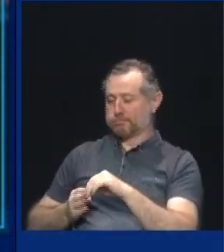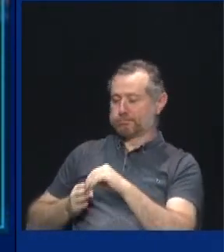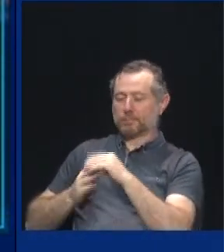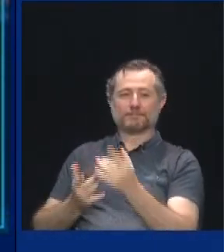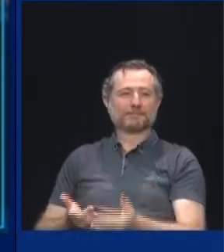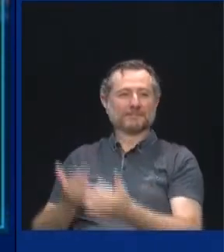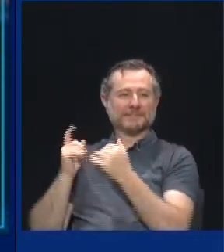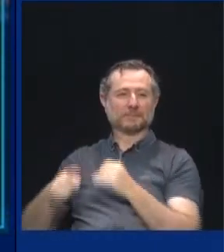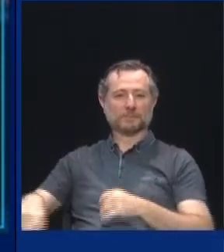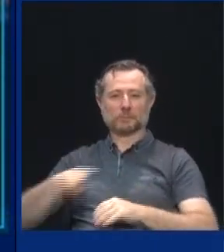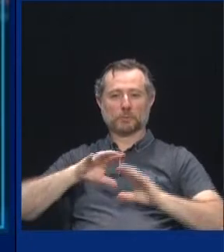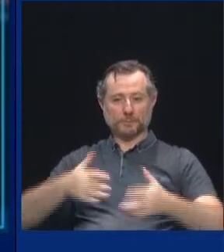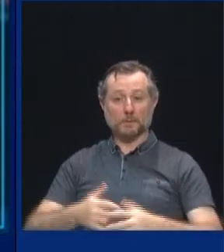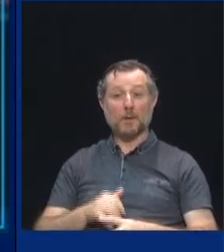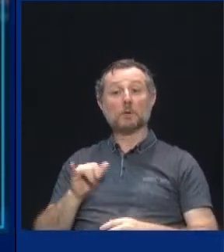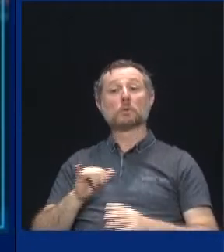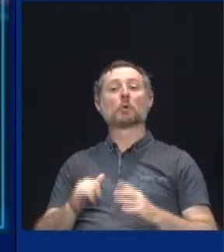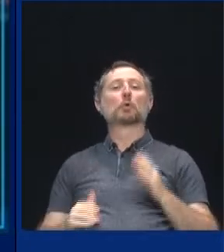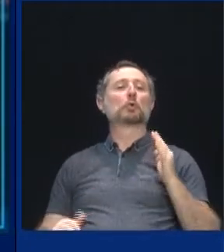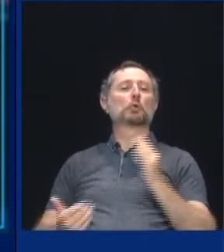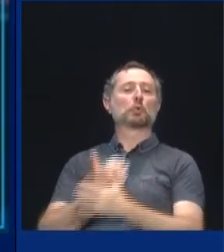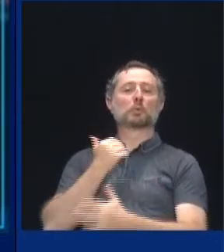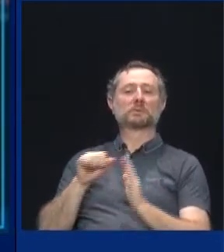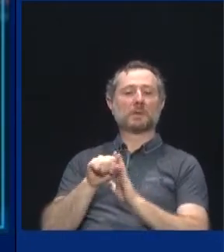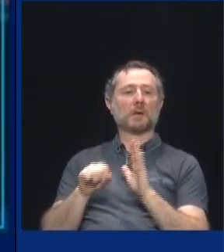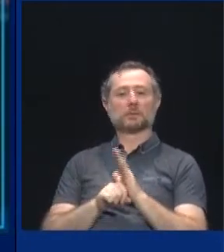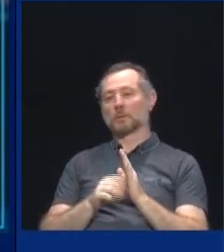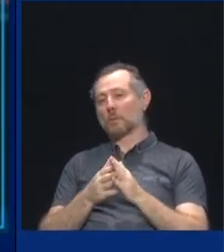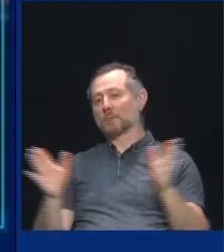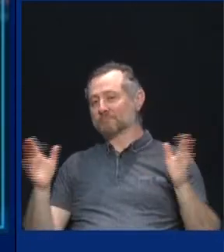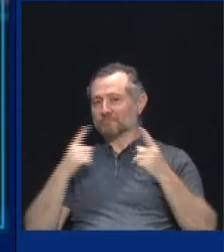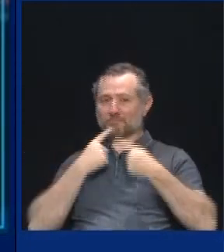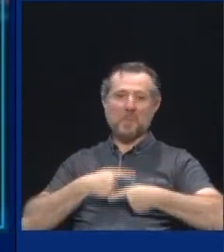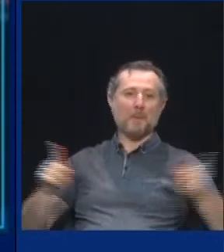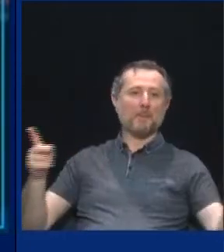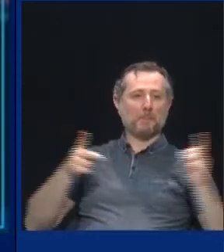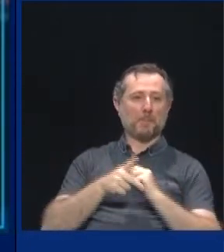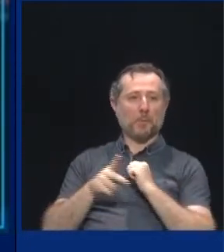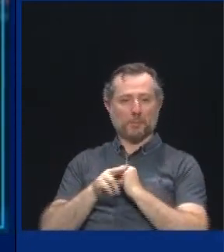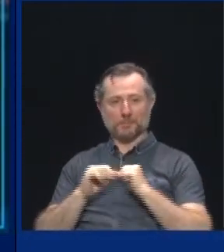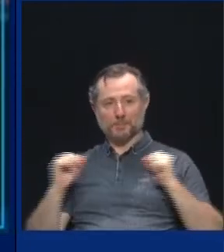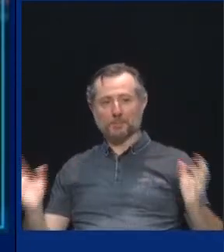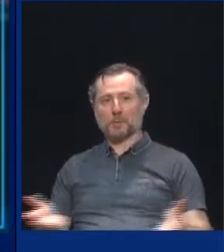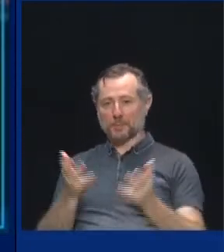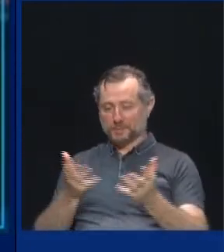WITH PEOPLE IN THE COMMUNITY TO GET THOSE NUMBERS UP. WE ARE ALSO GOING TO DO ANOTHER